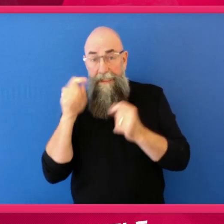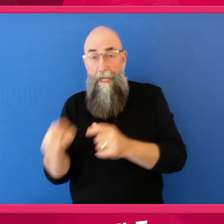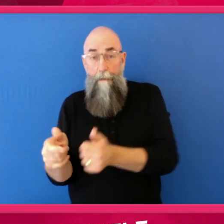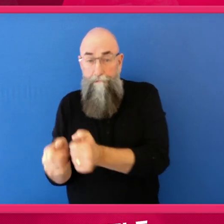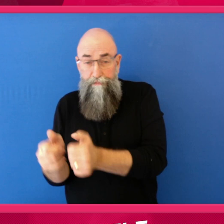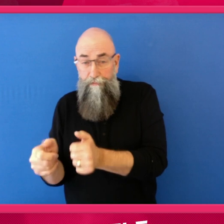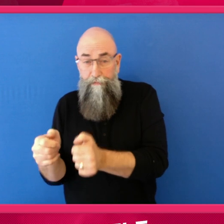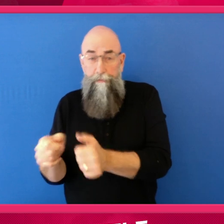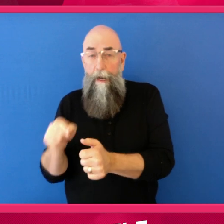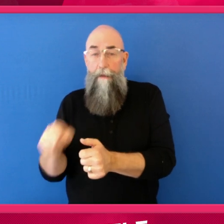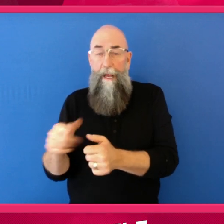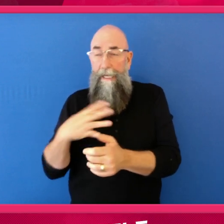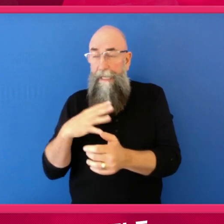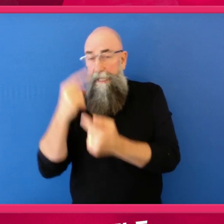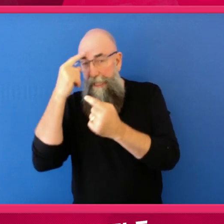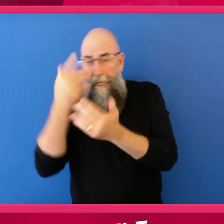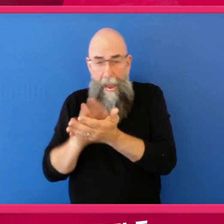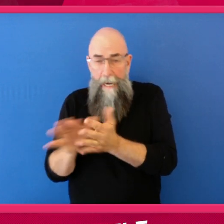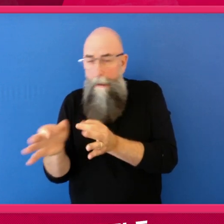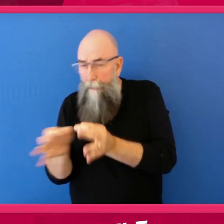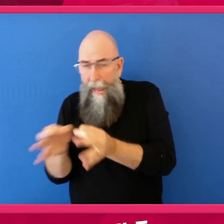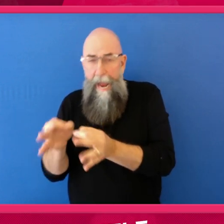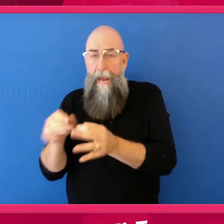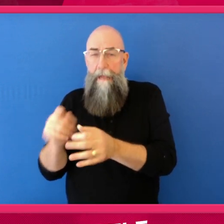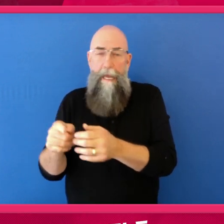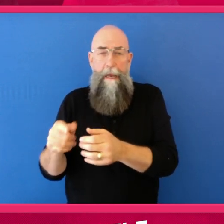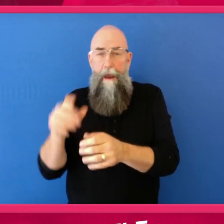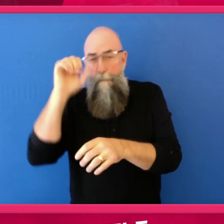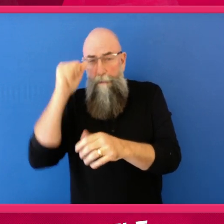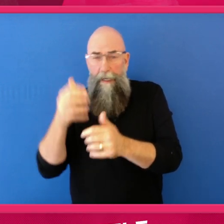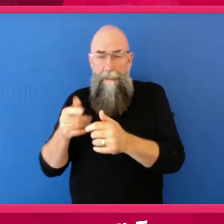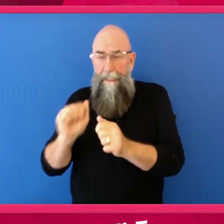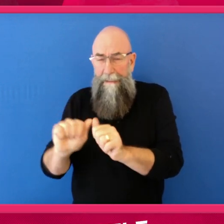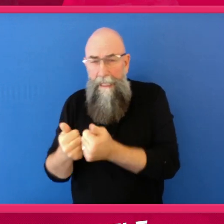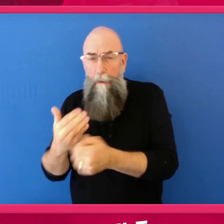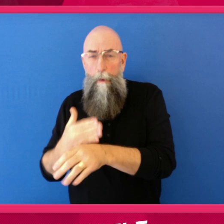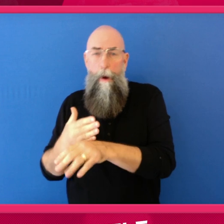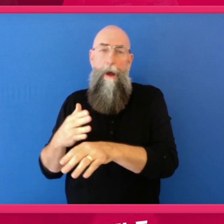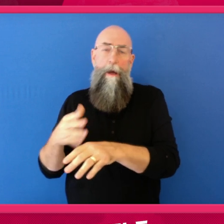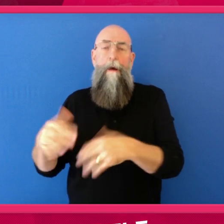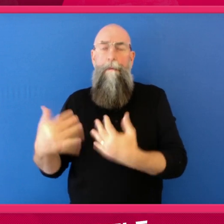depth is just out of this world and their teamwork. It's just, they are absolutely amazing